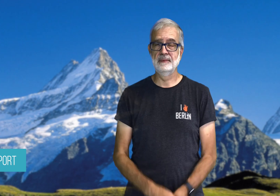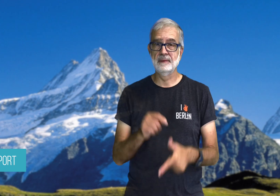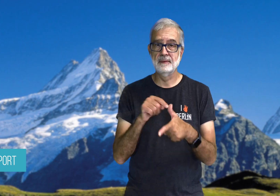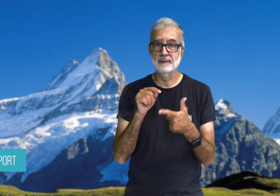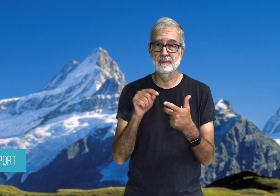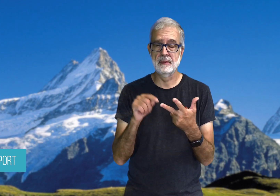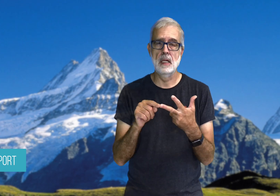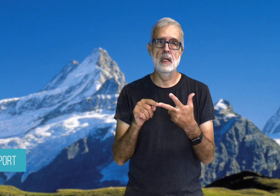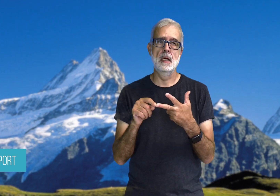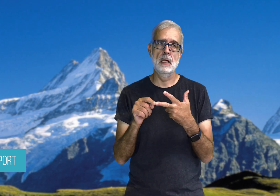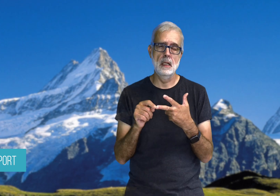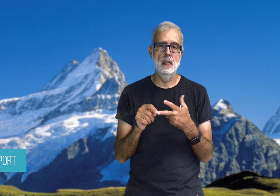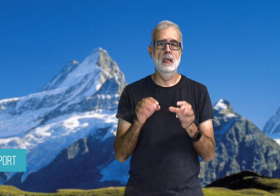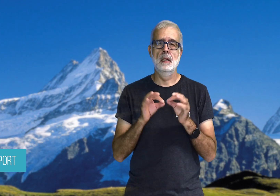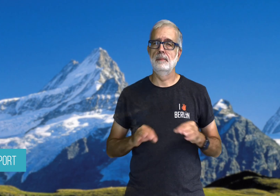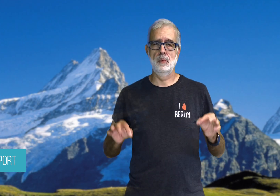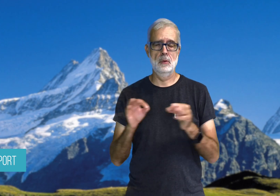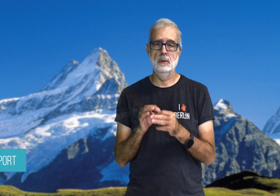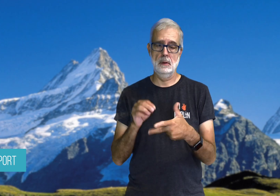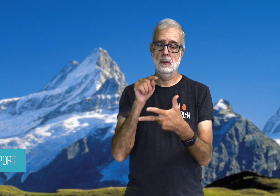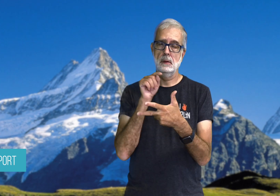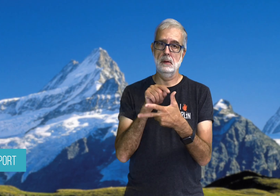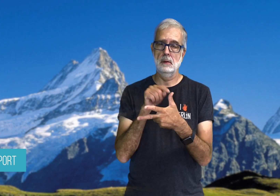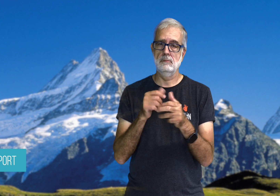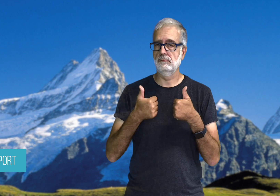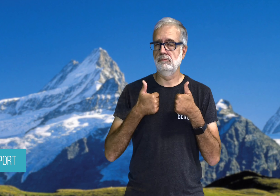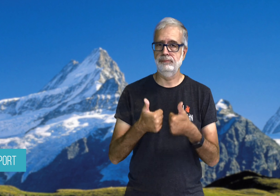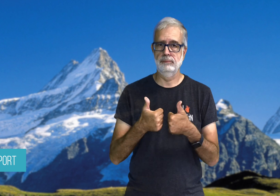The three important things you need to know are: